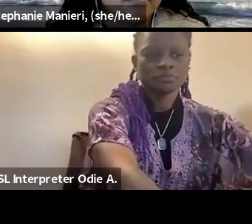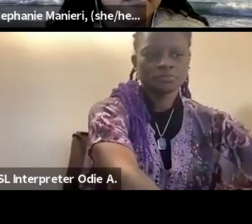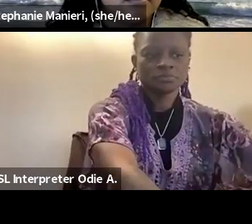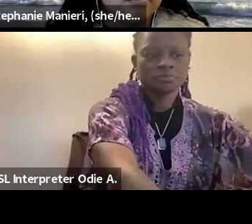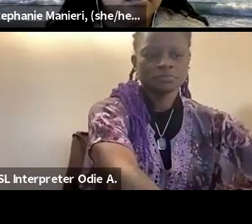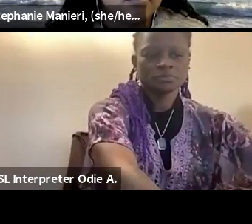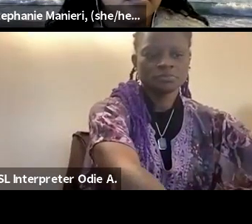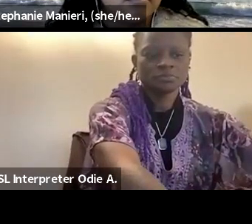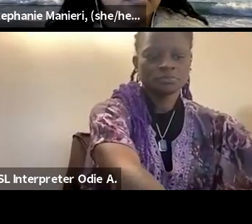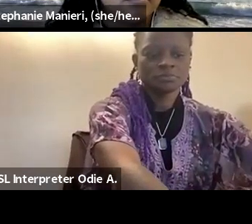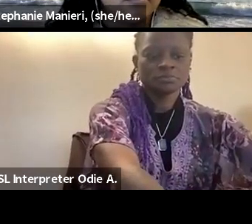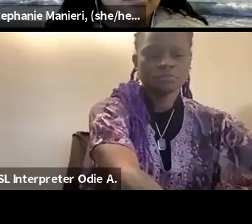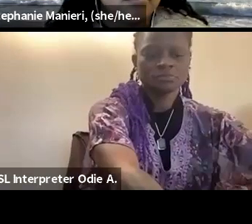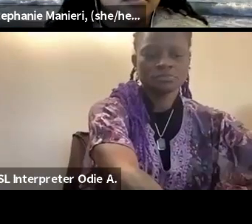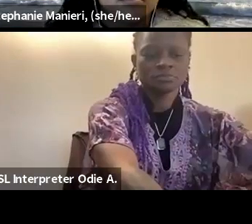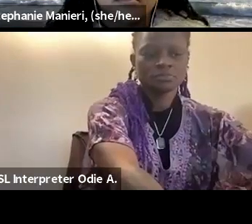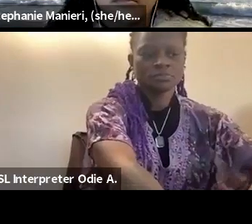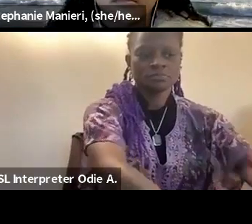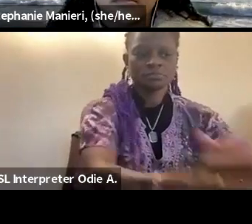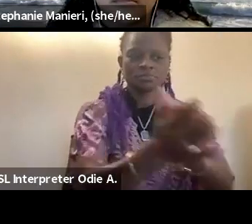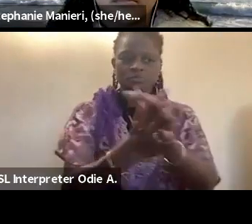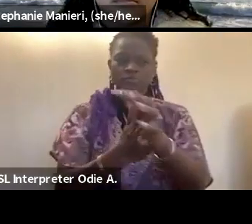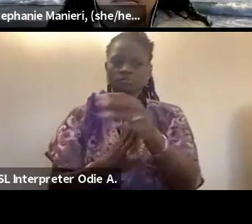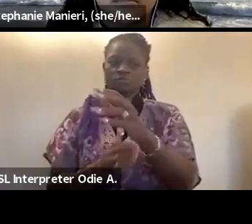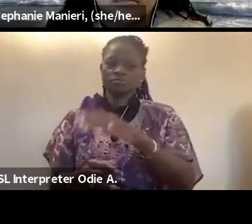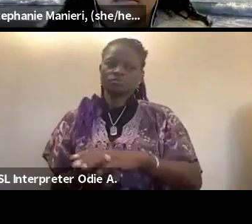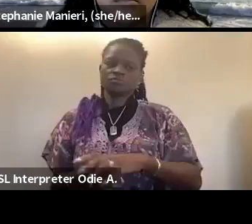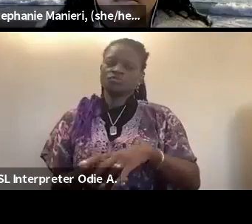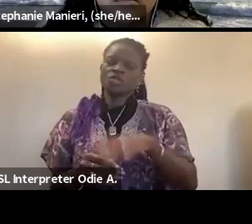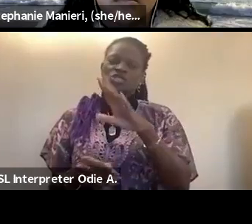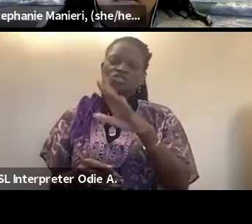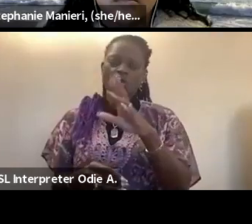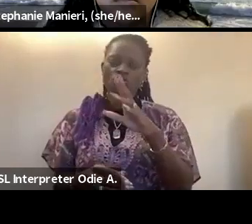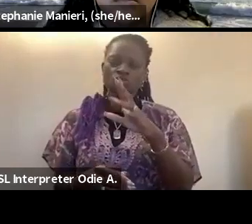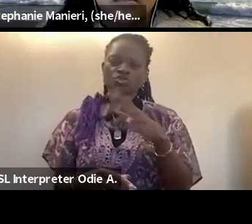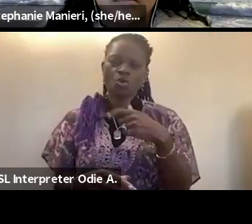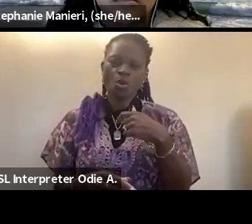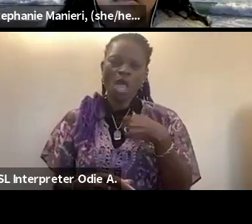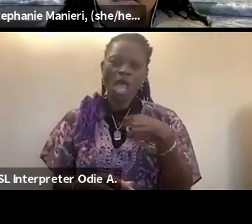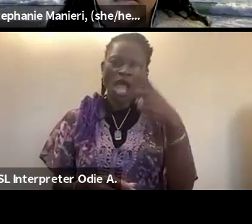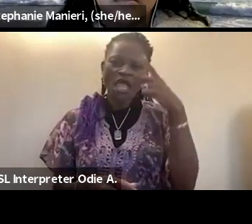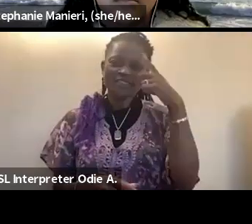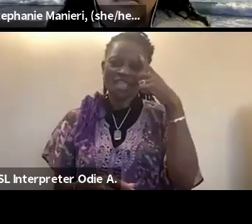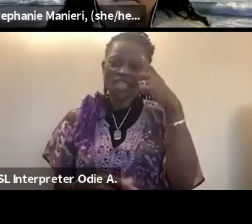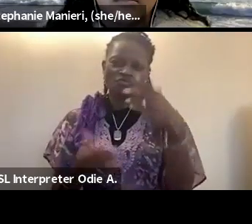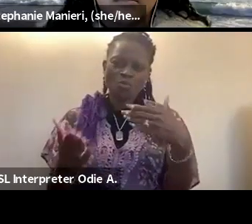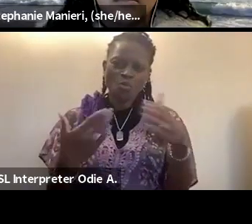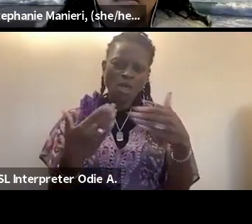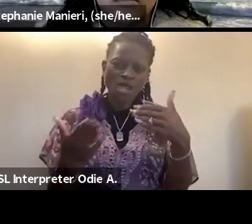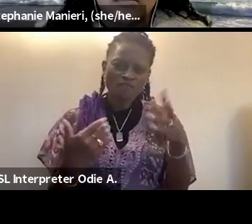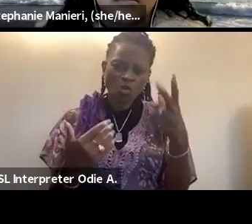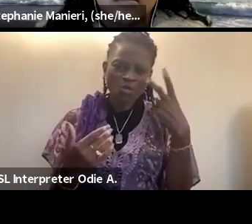Give that perspective as community based organizations. But I think here in health and what we see throughout the pandemic and public health